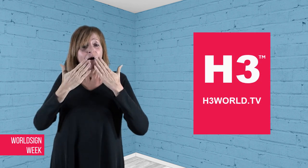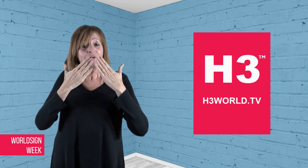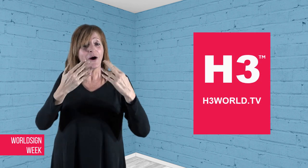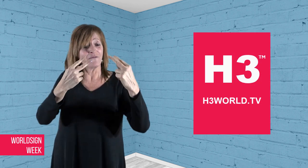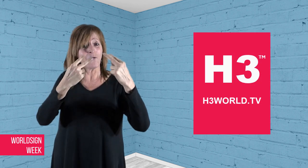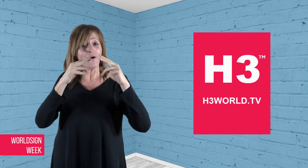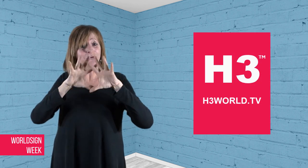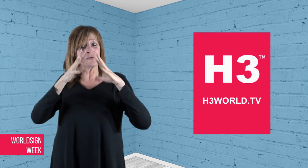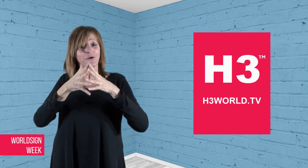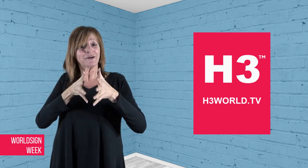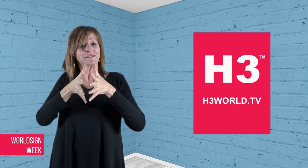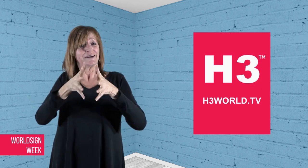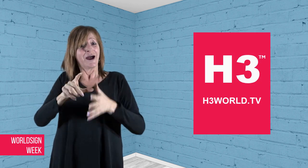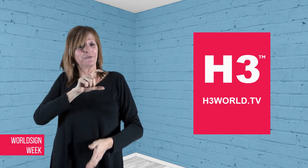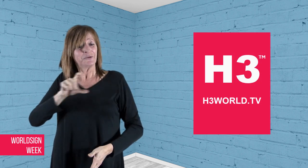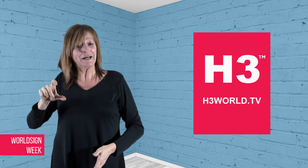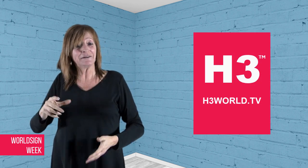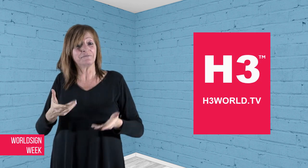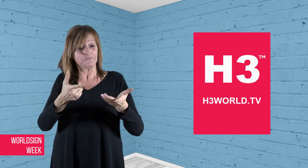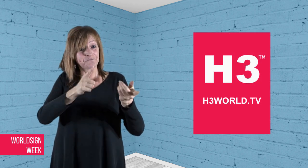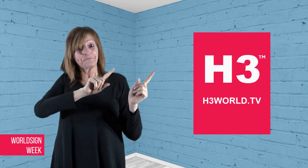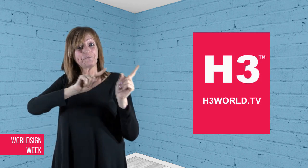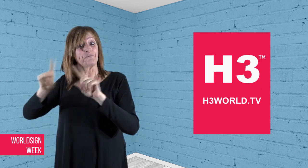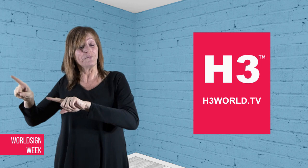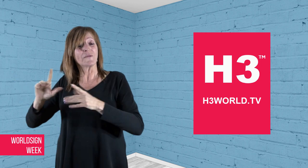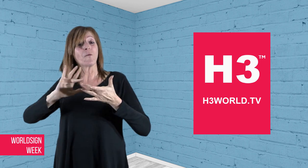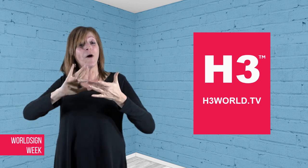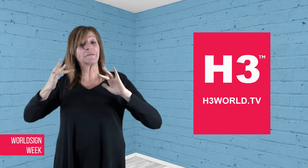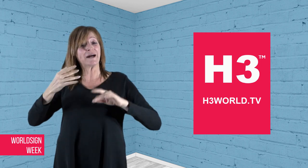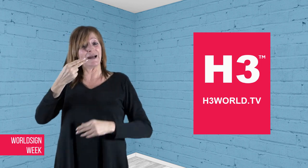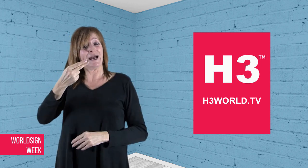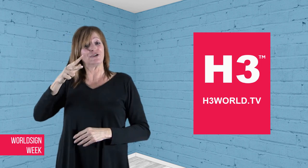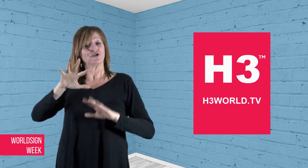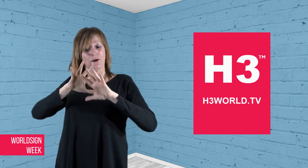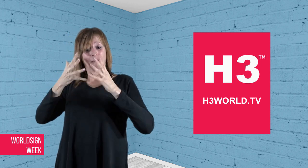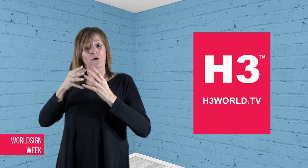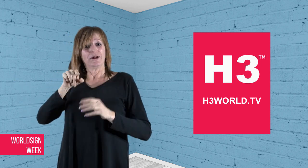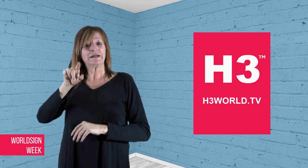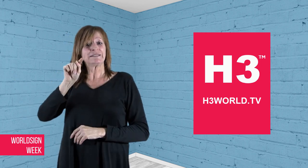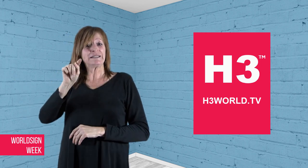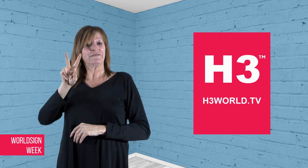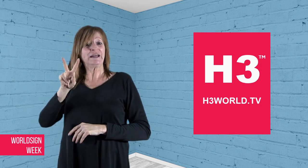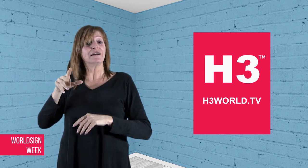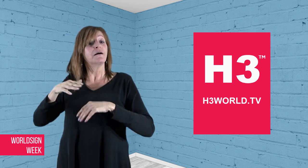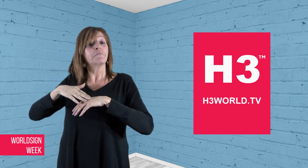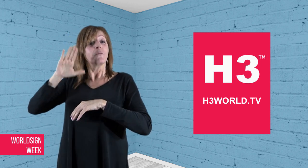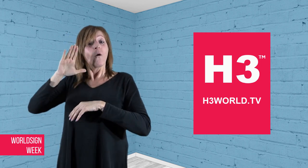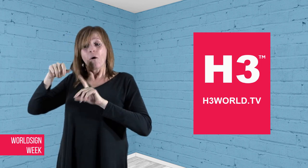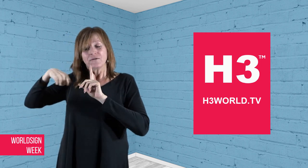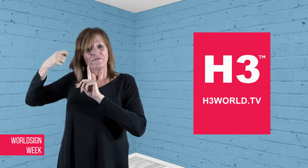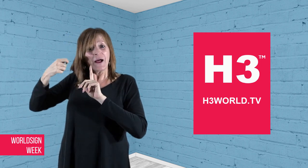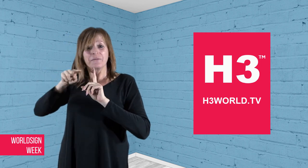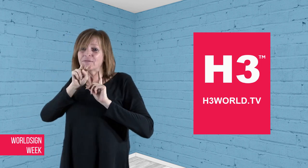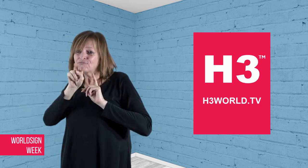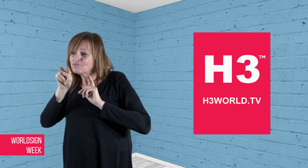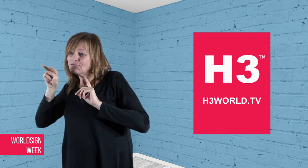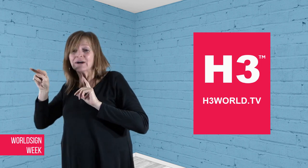Thank you for watching WorldSign Week, go to H3WORLD.TV for more shows,